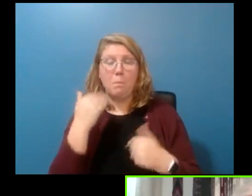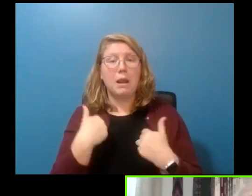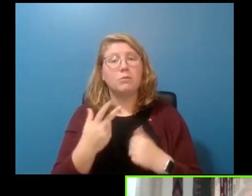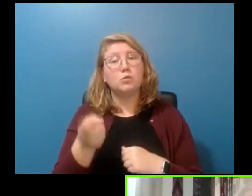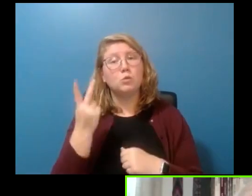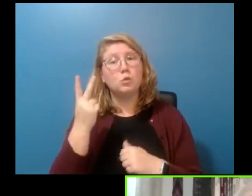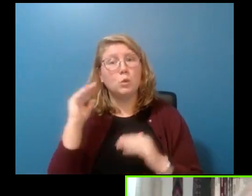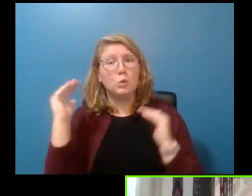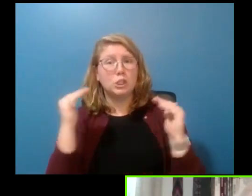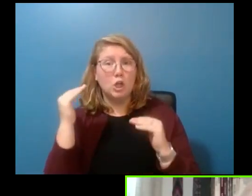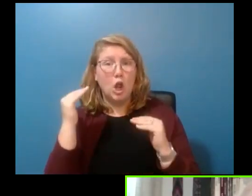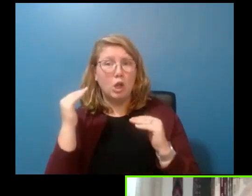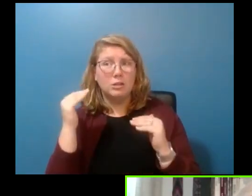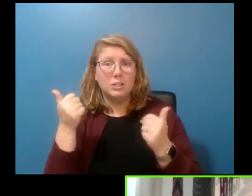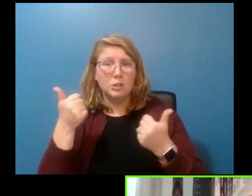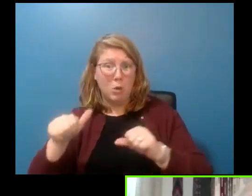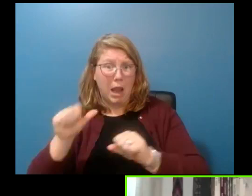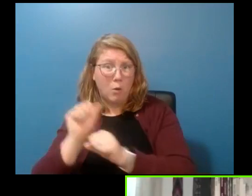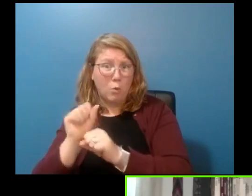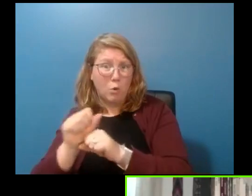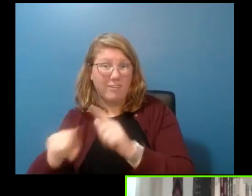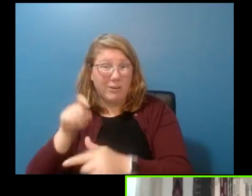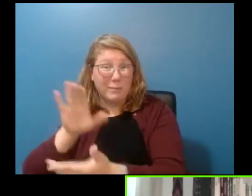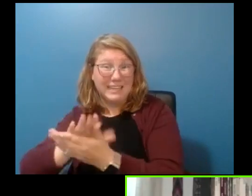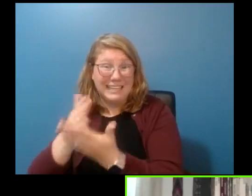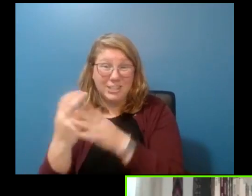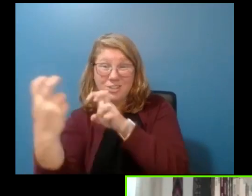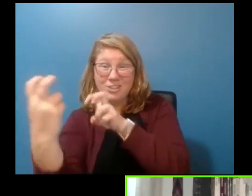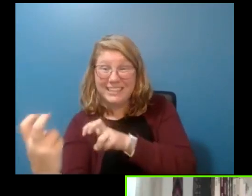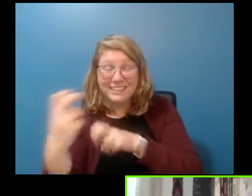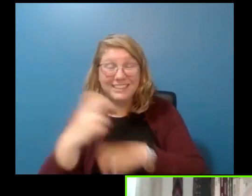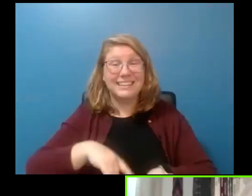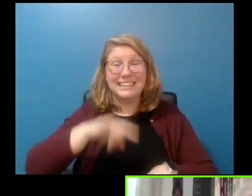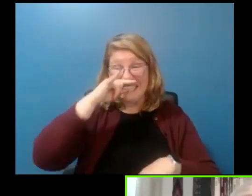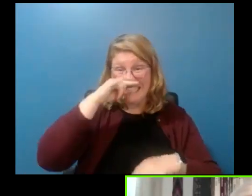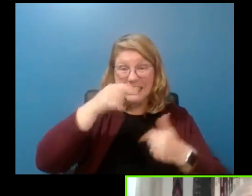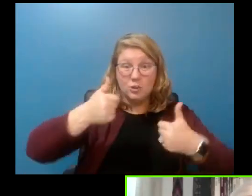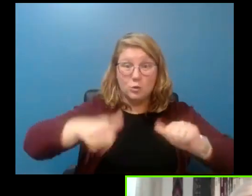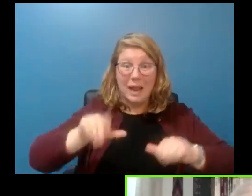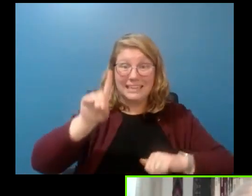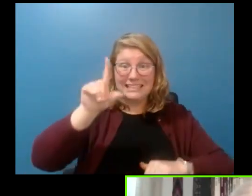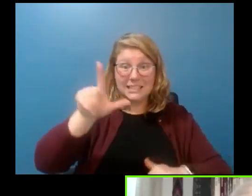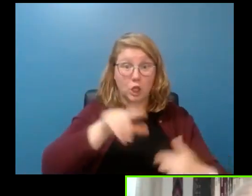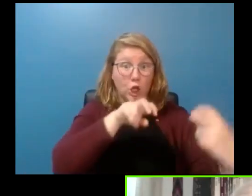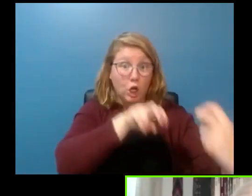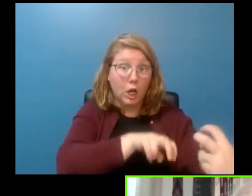that they did have in place disappeared, especially during the early time of the pandemic.